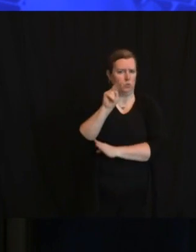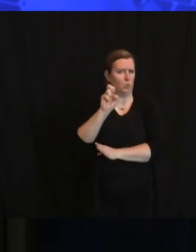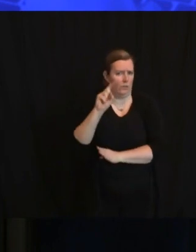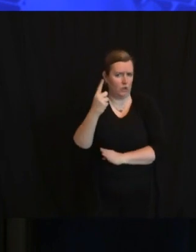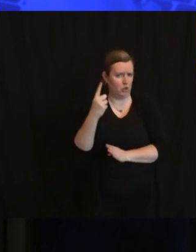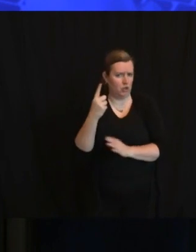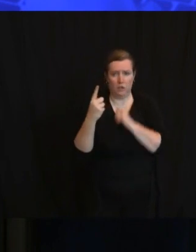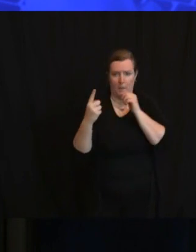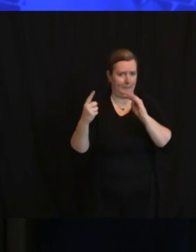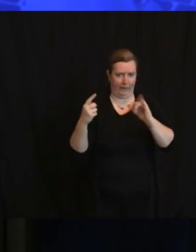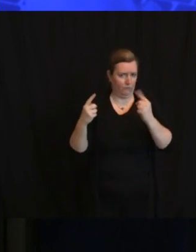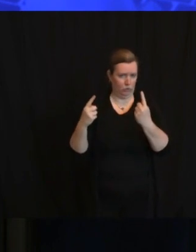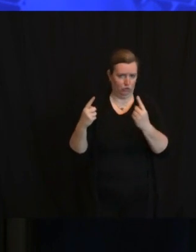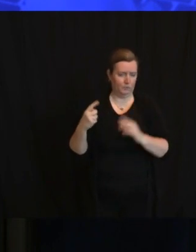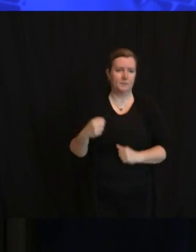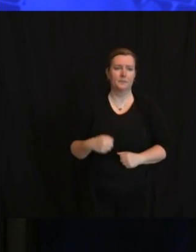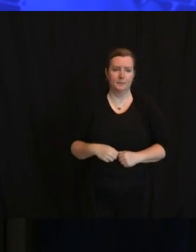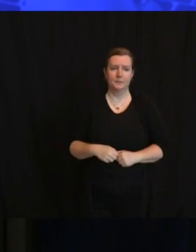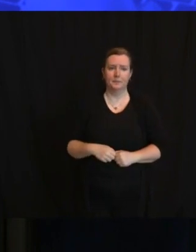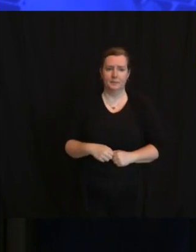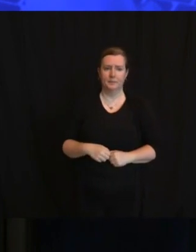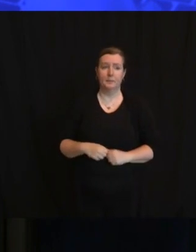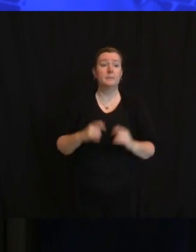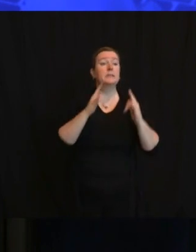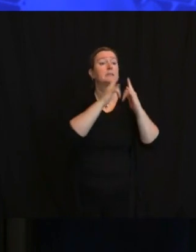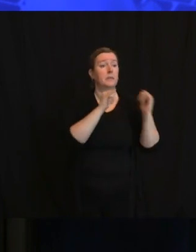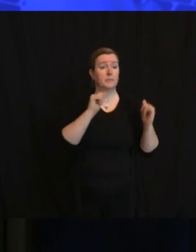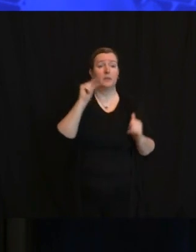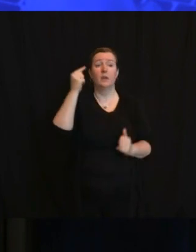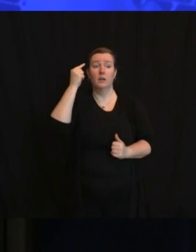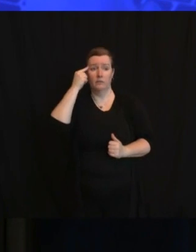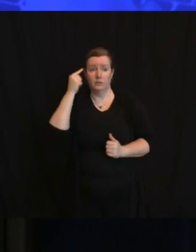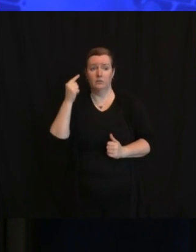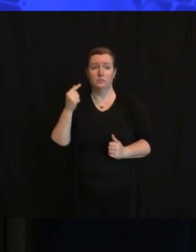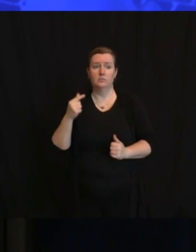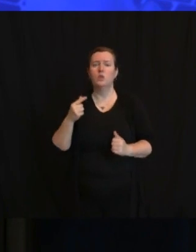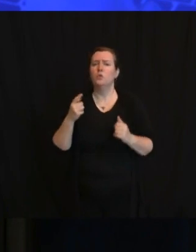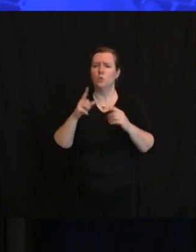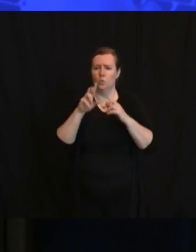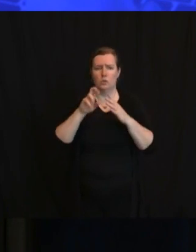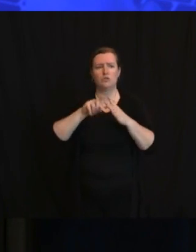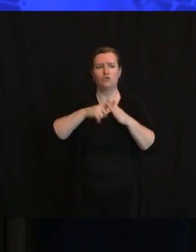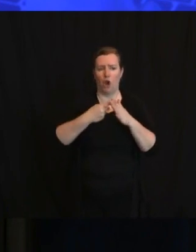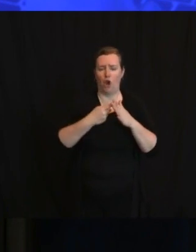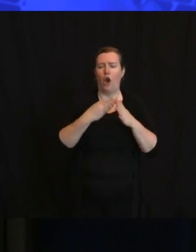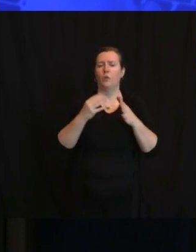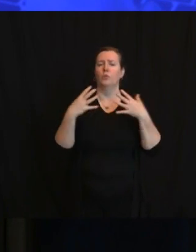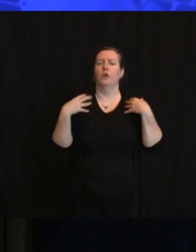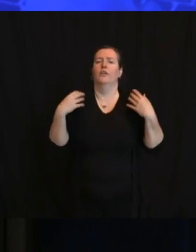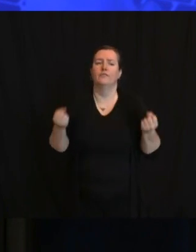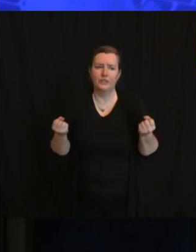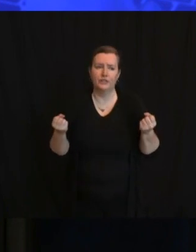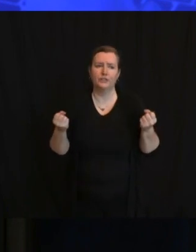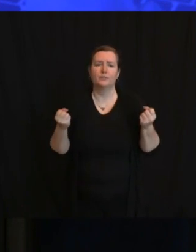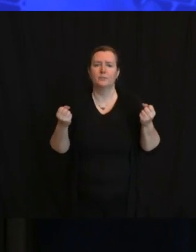FINANCES IN ORDER TO SUBMIT THEIR QUARTERLY PROPERTY TAX PAYMENTS BY JUNE 1st.